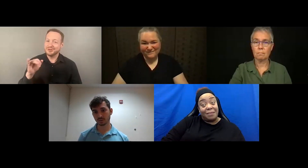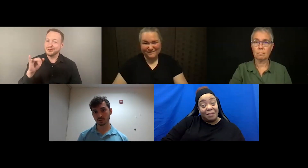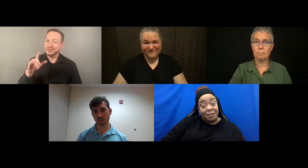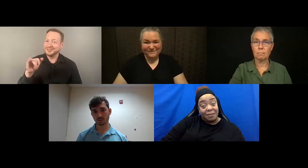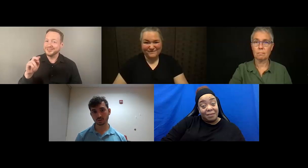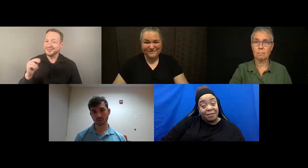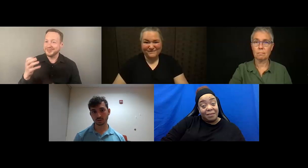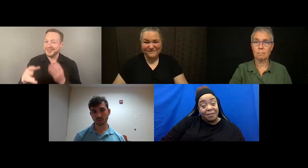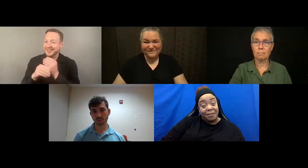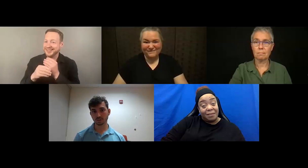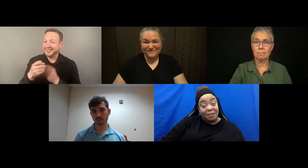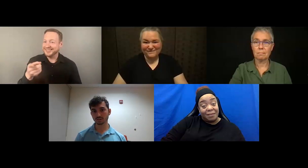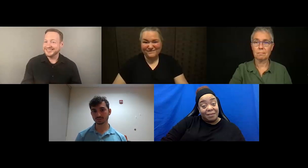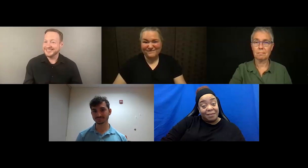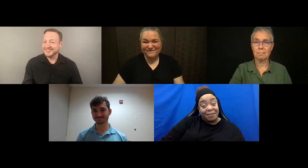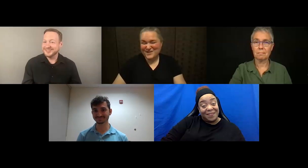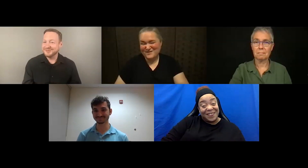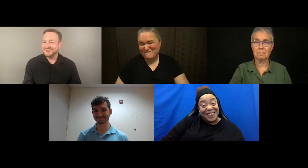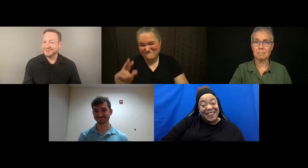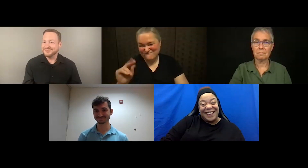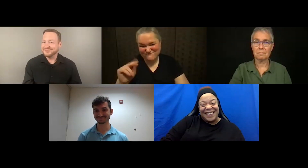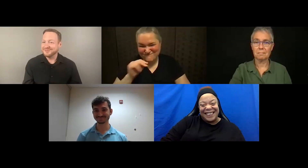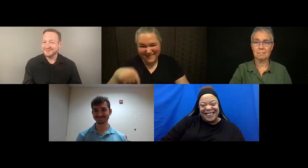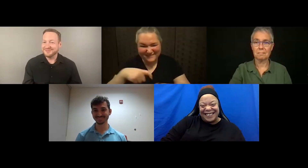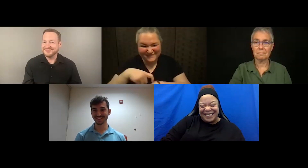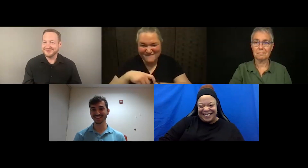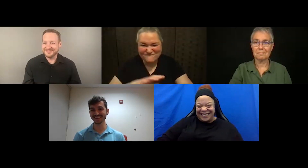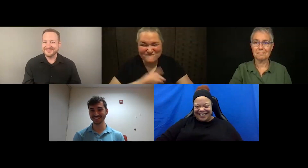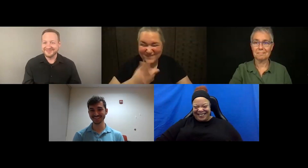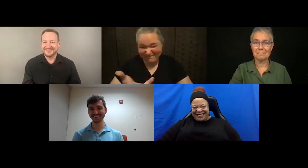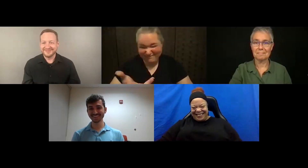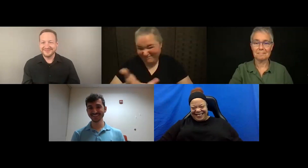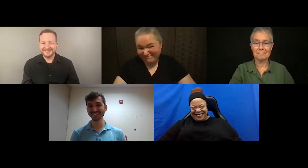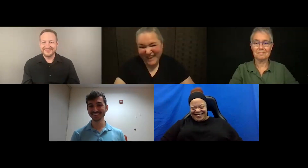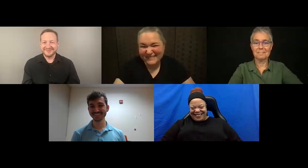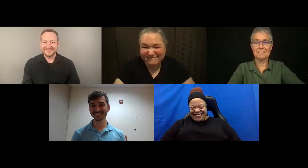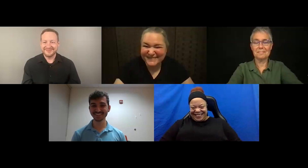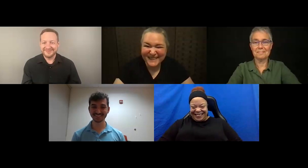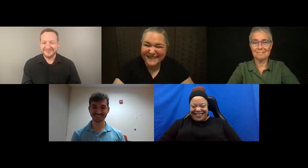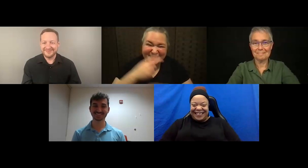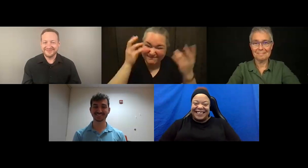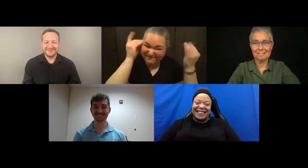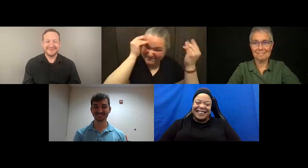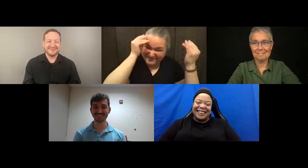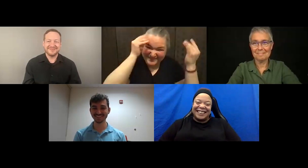Tim: Jillian, did you want to add anything? Jillian: No, not at this time. I think it got covered. I'm just